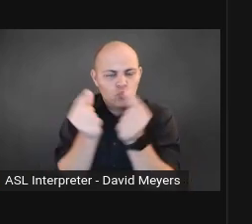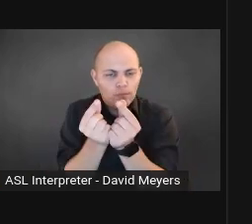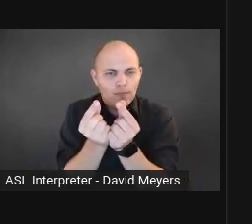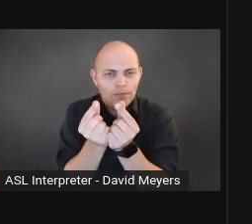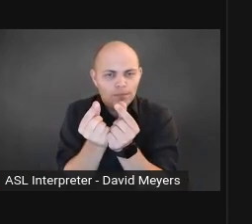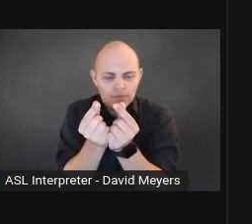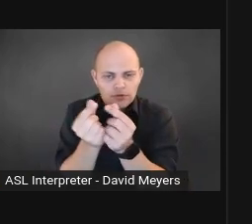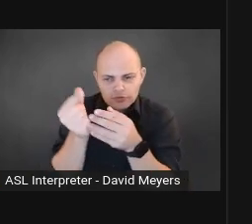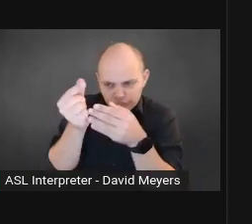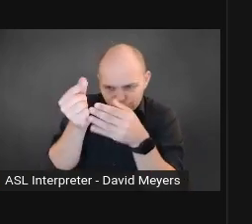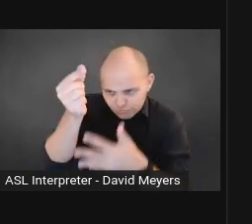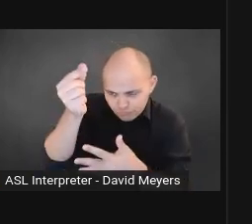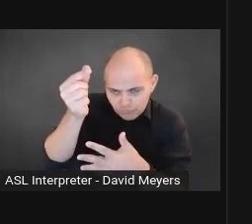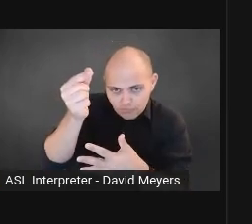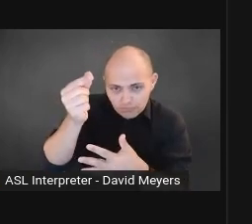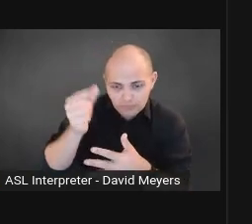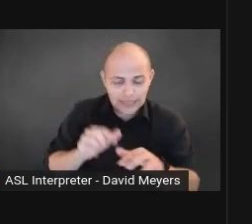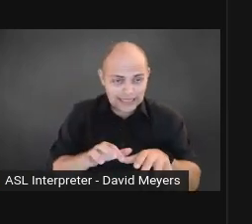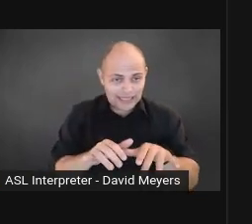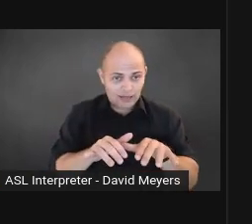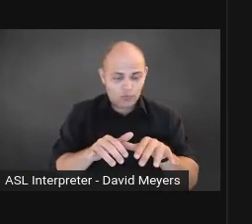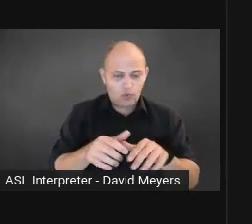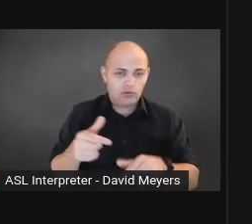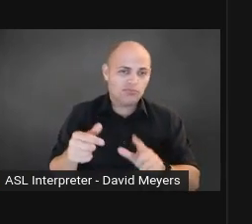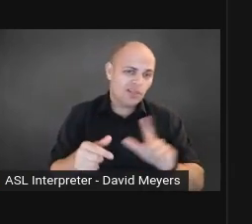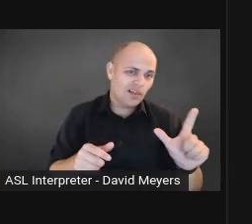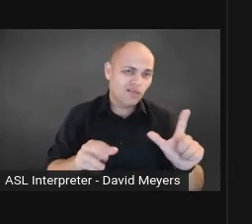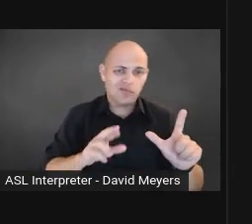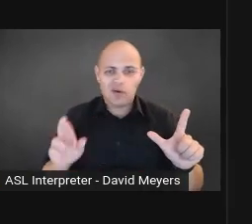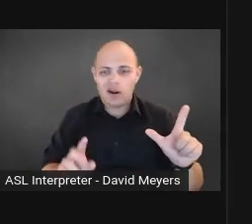to use your keyboard left/right arrow to navigate through all of this.